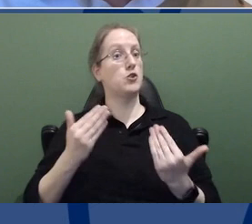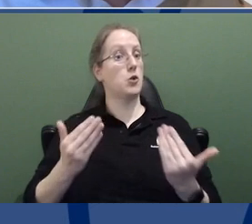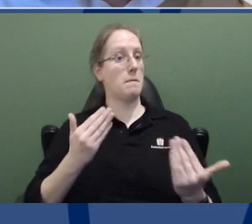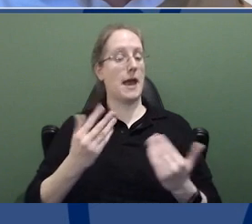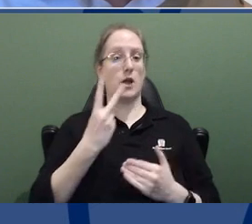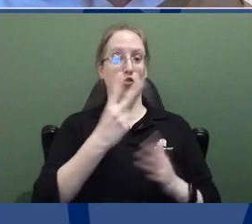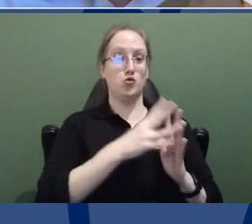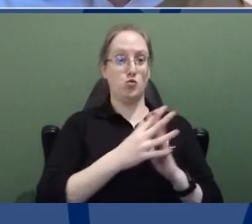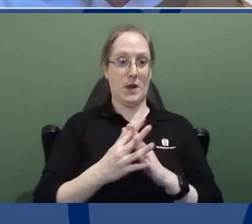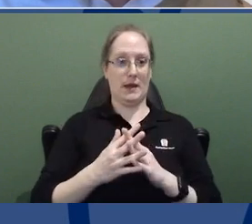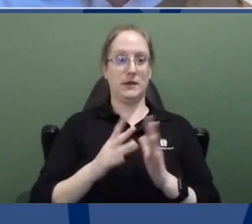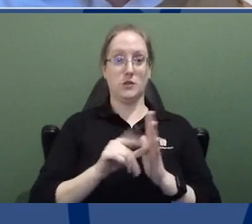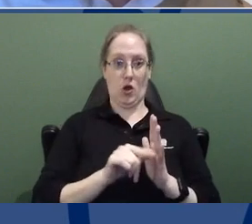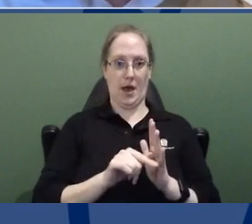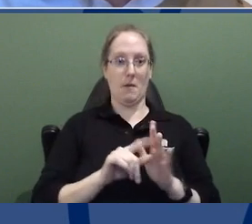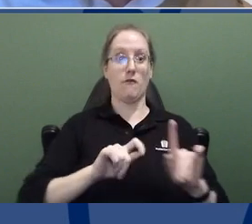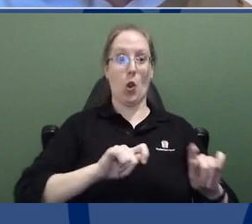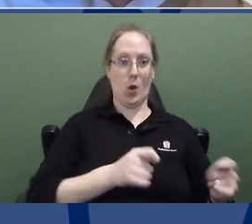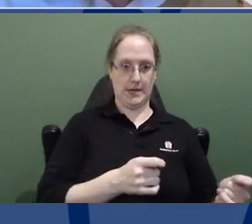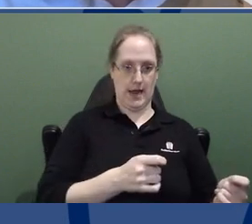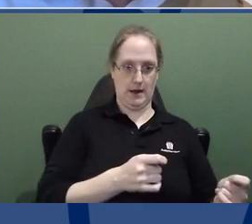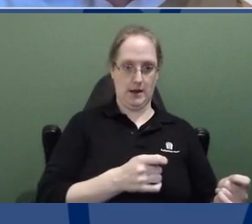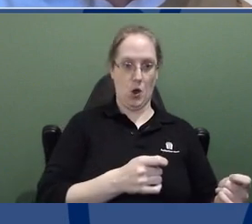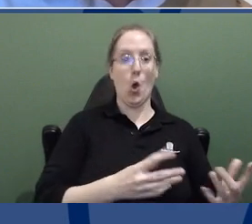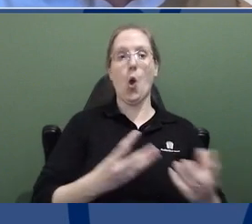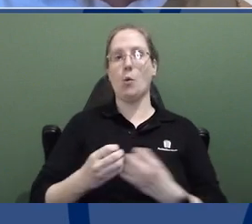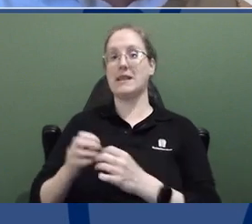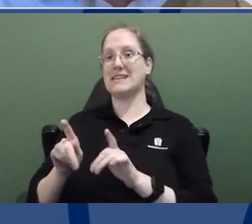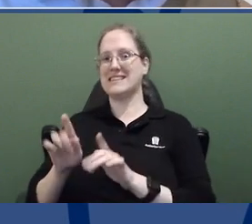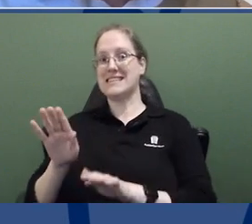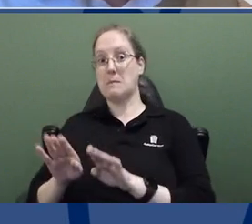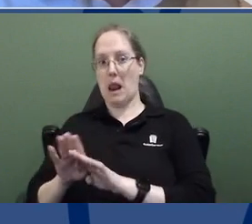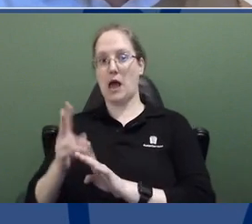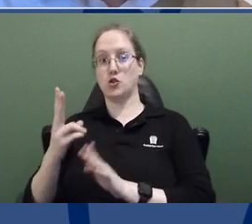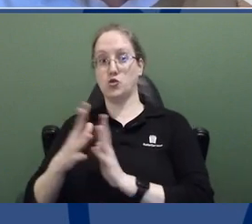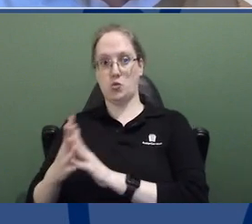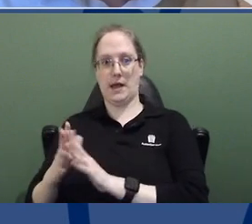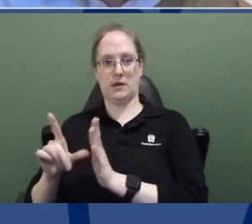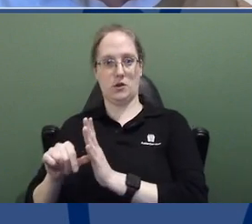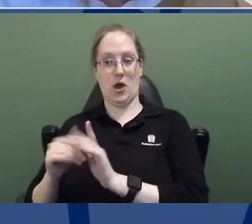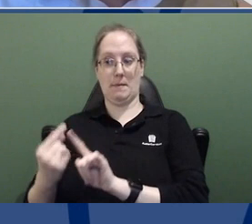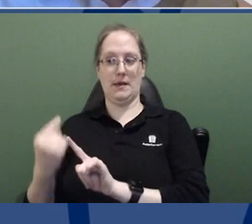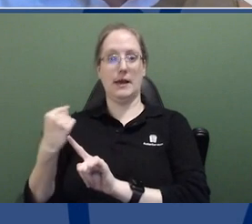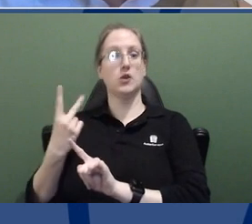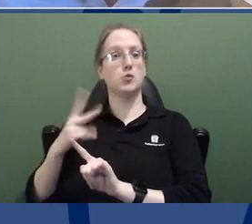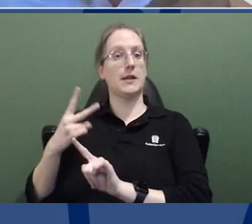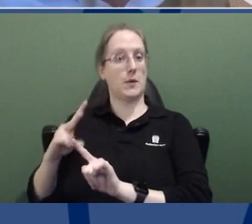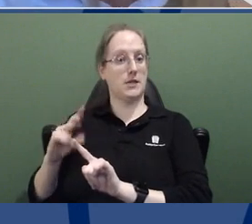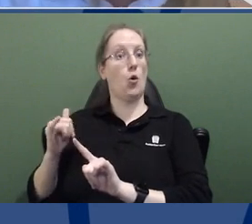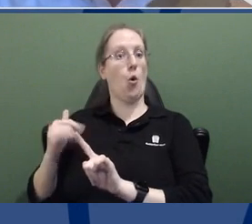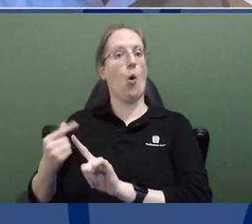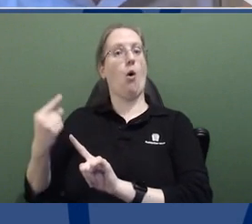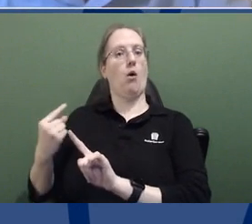the lockdown with a two‑week period either in 2020 or in 2019. And over that period ‑ I'm